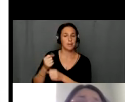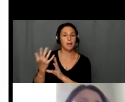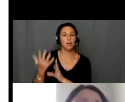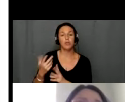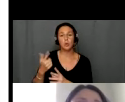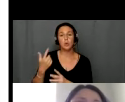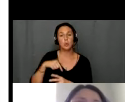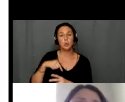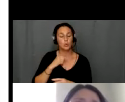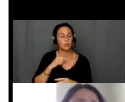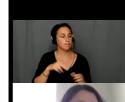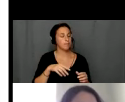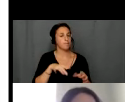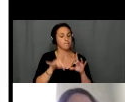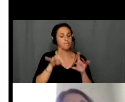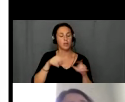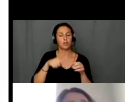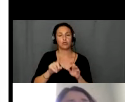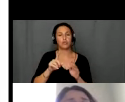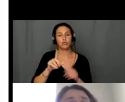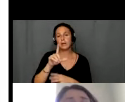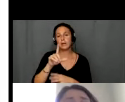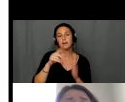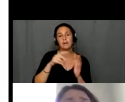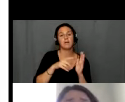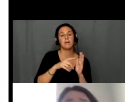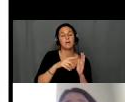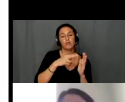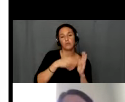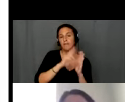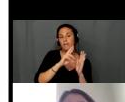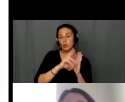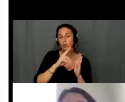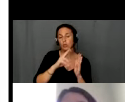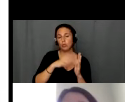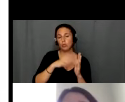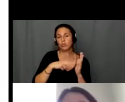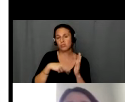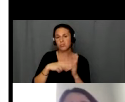literature review there was not a lot of literature there that showed